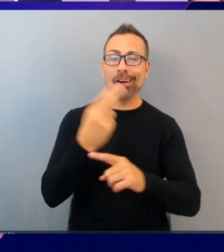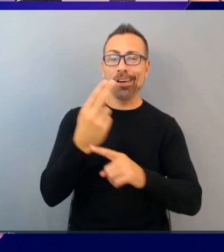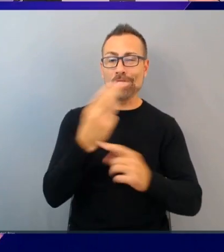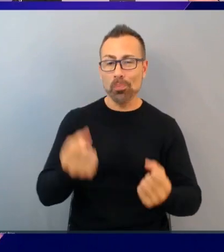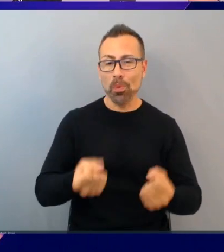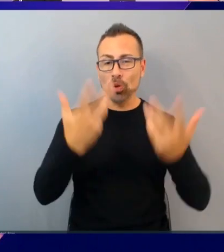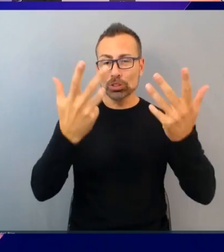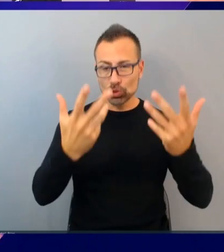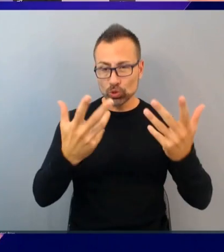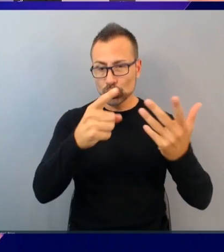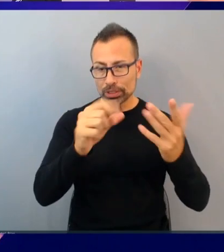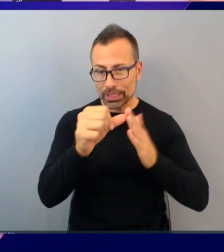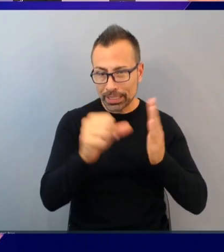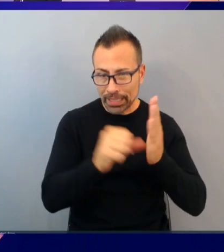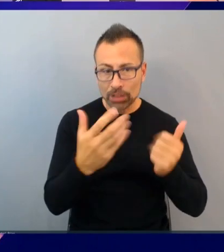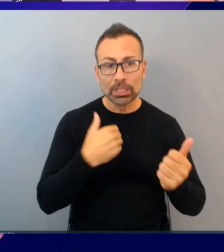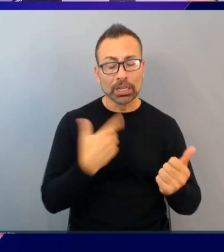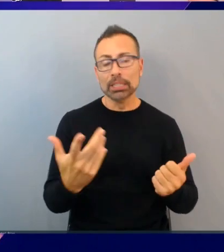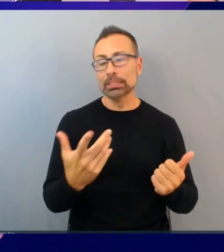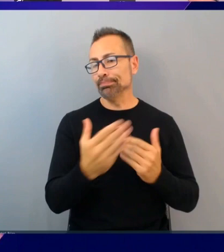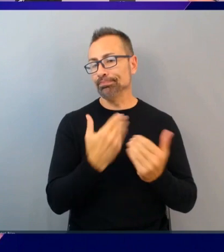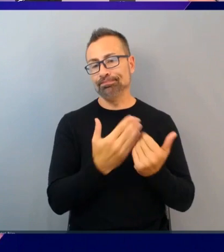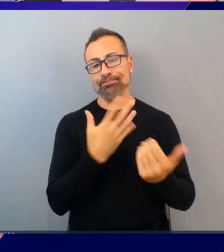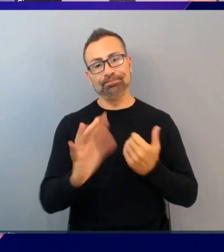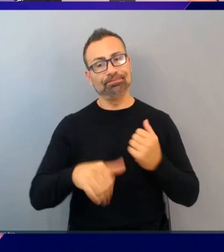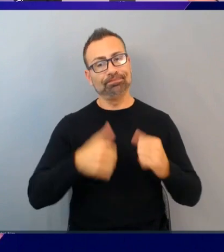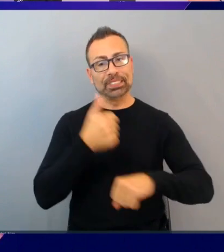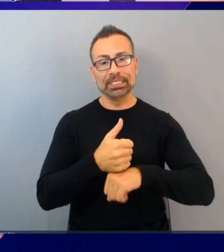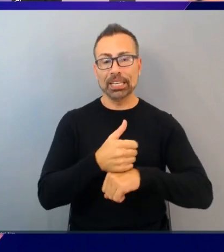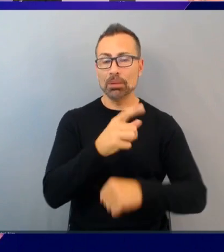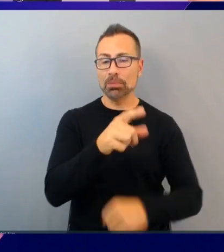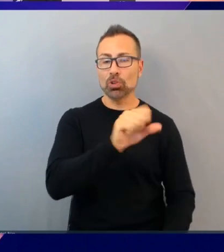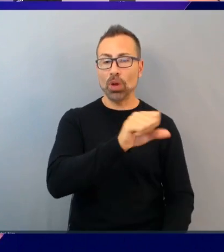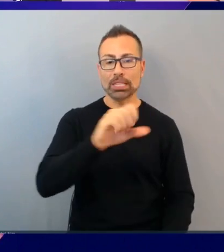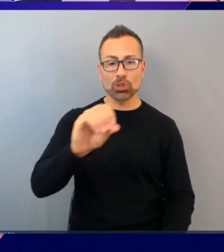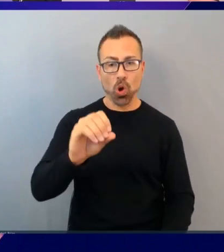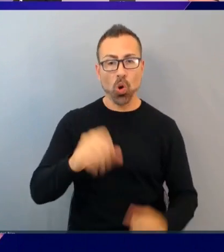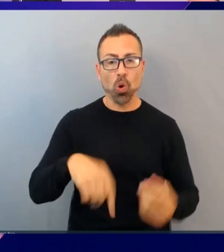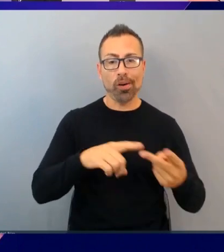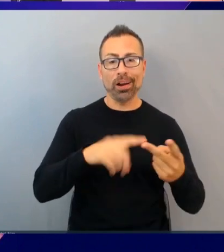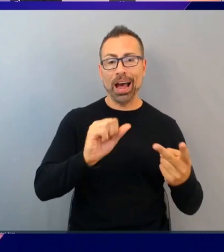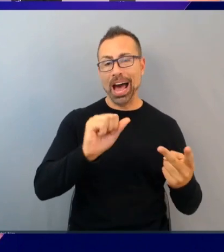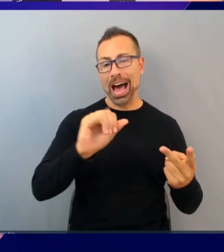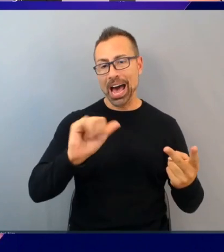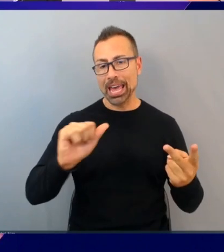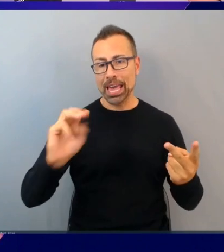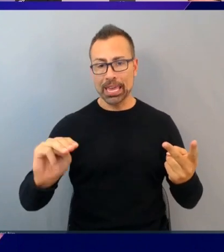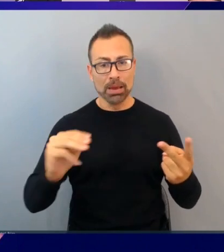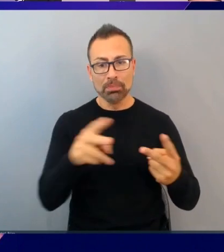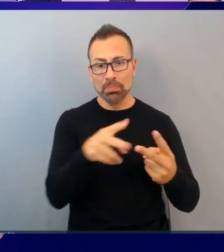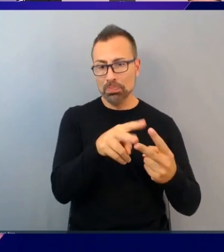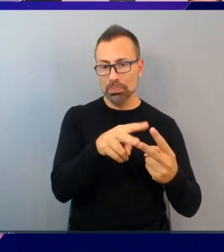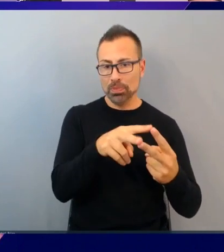[Dani] Nice. So I mentioned before those SSO or IAM, either one, you can either use ones provided by AWS or your own organization's,